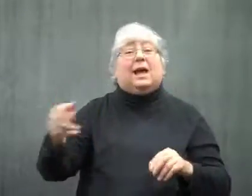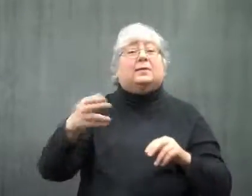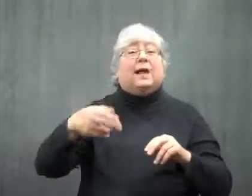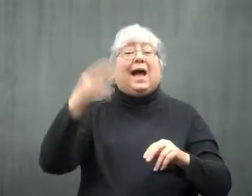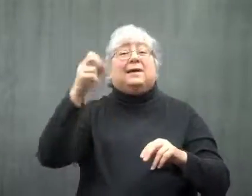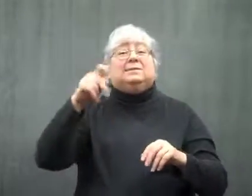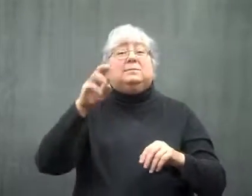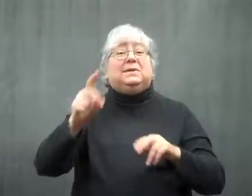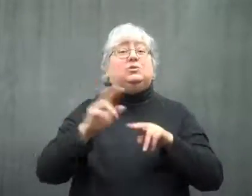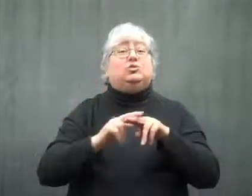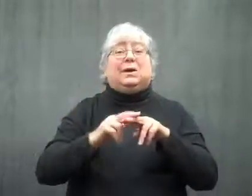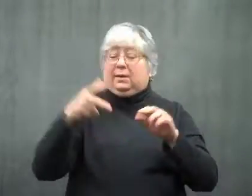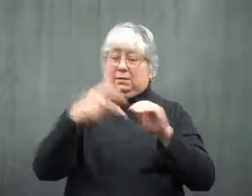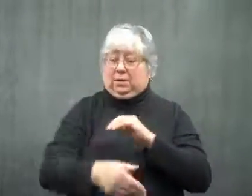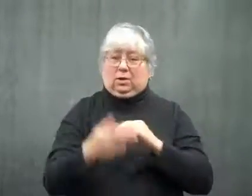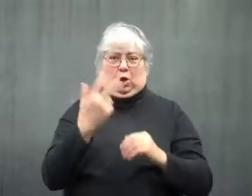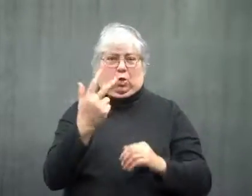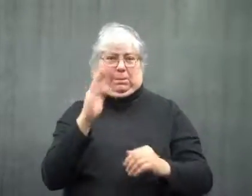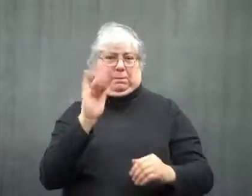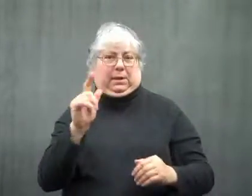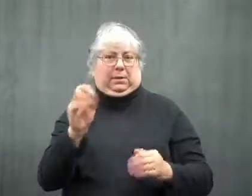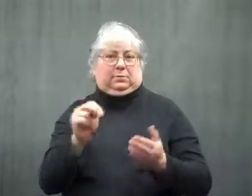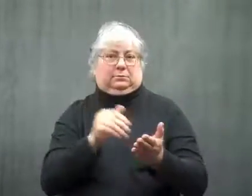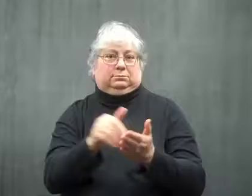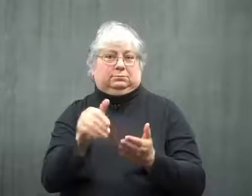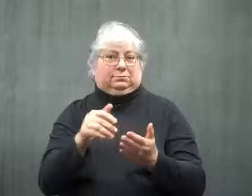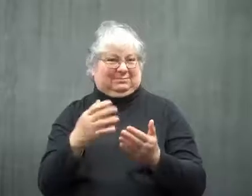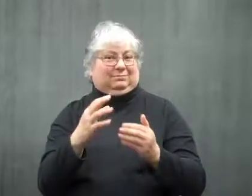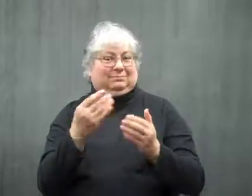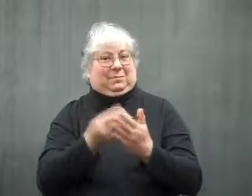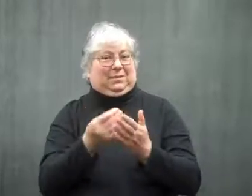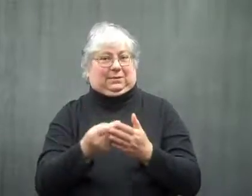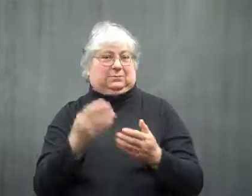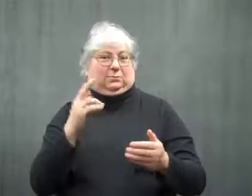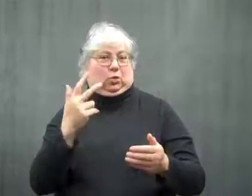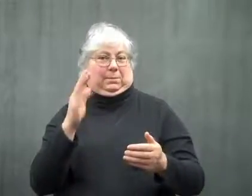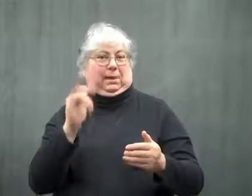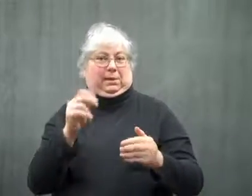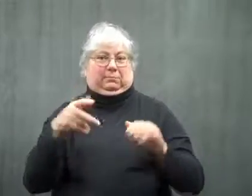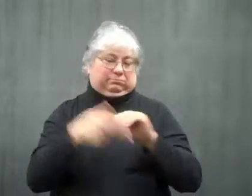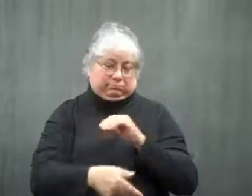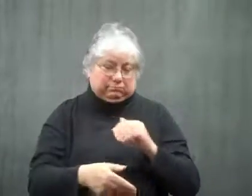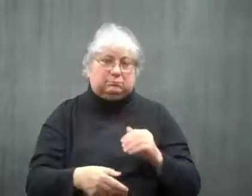$3 billion in funding was cut from high speed rail.